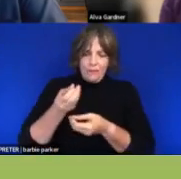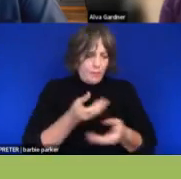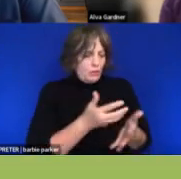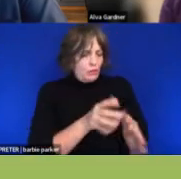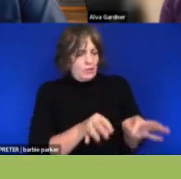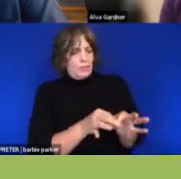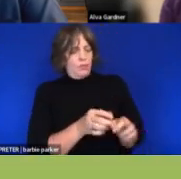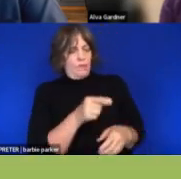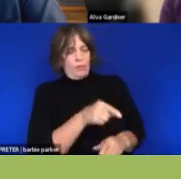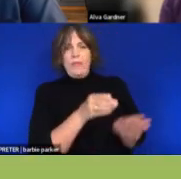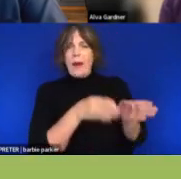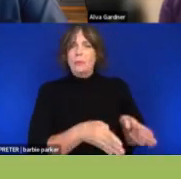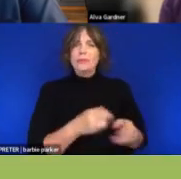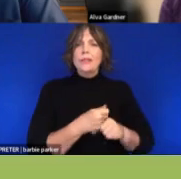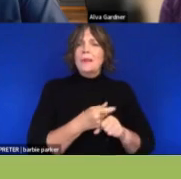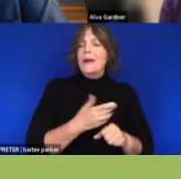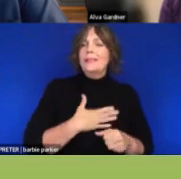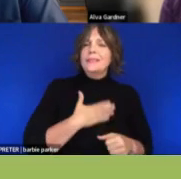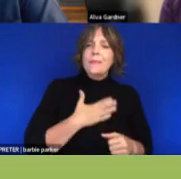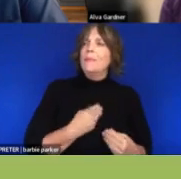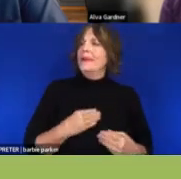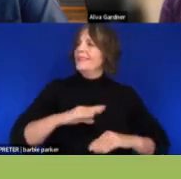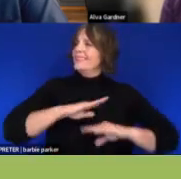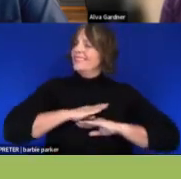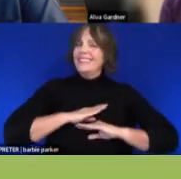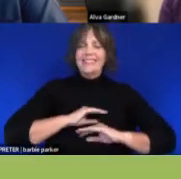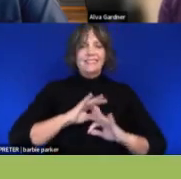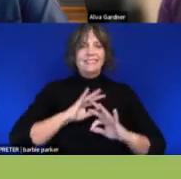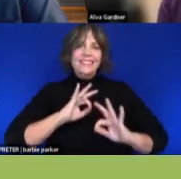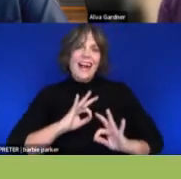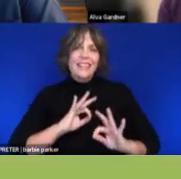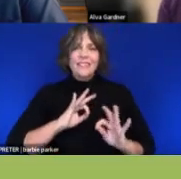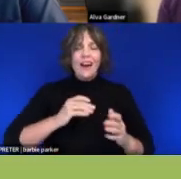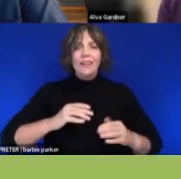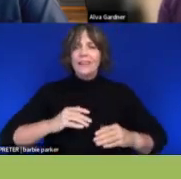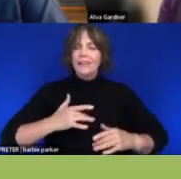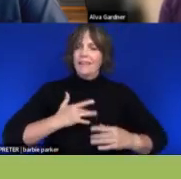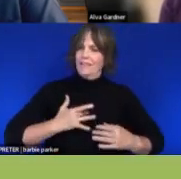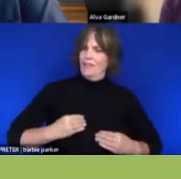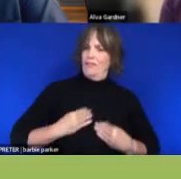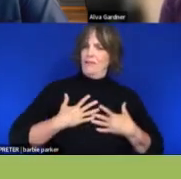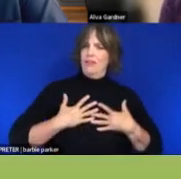happy, content, satisfied, fulfilled, as well as the stuff that we've been very good at documenting, the stuff that is